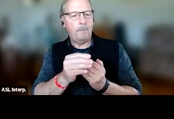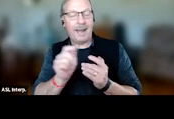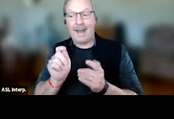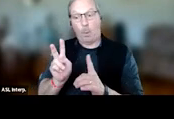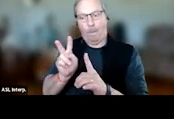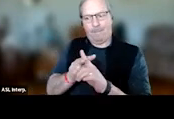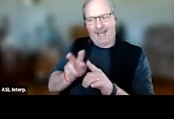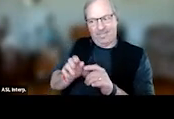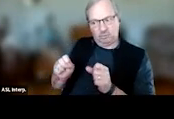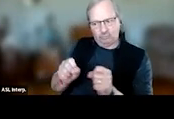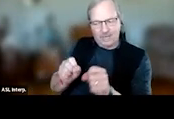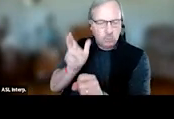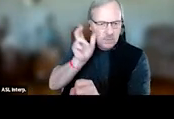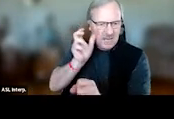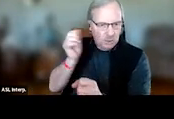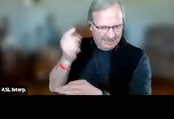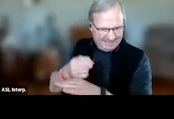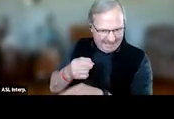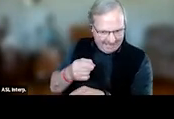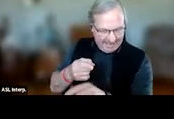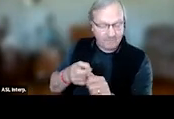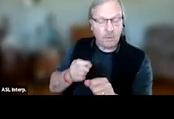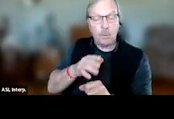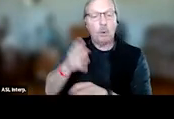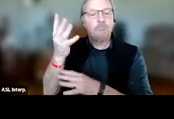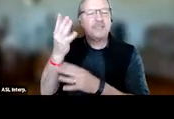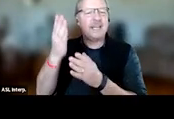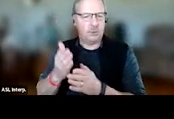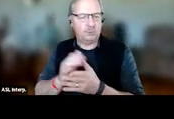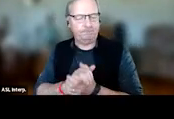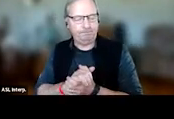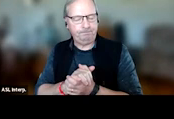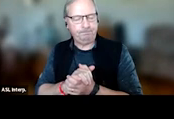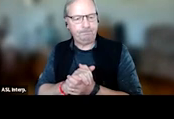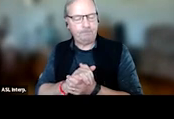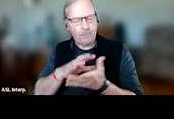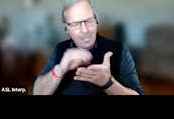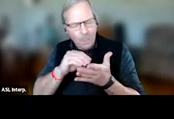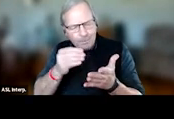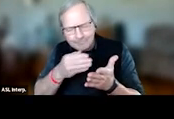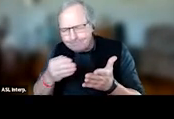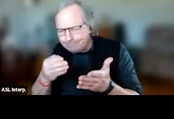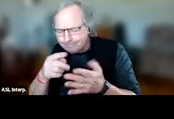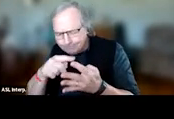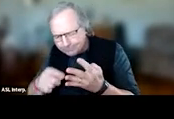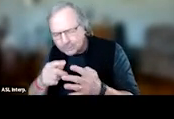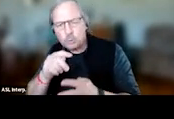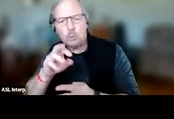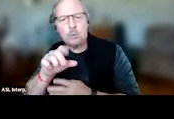that you're gonna hear today from your presenters and learn about some of those tools that'll really help you get those conversations started